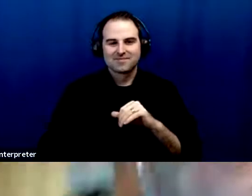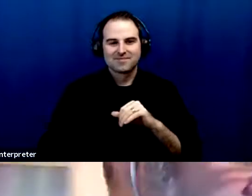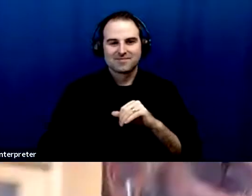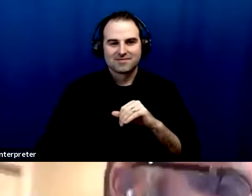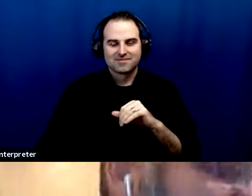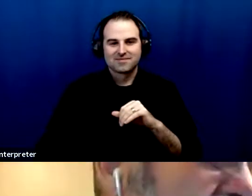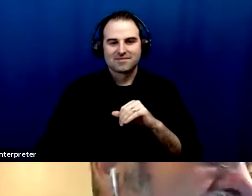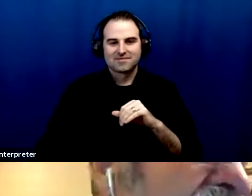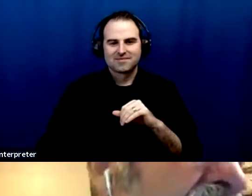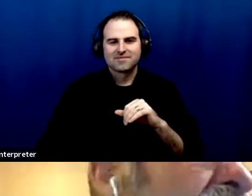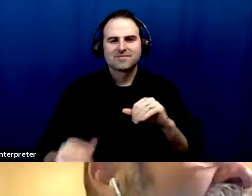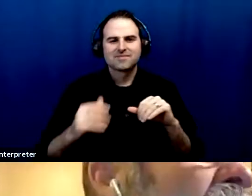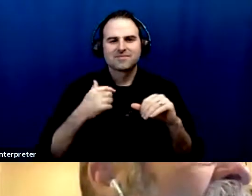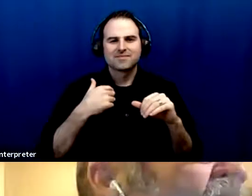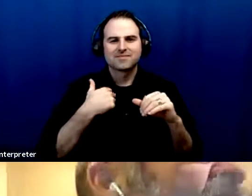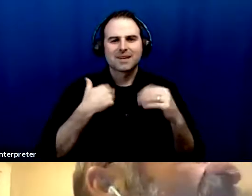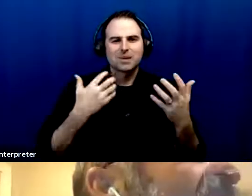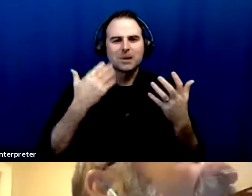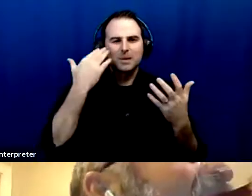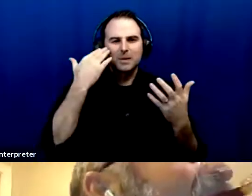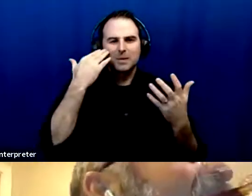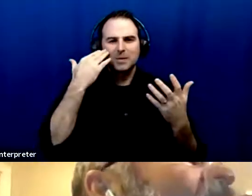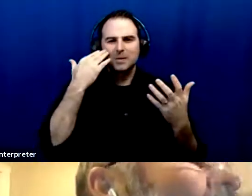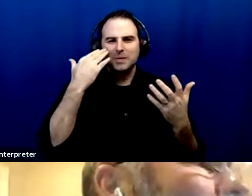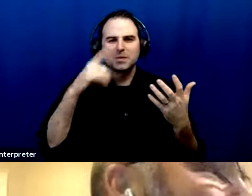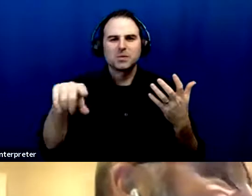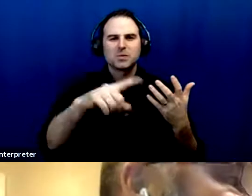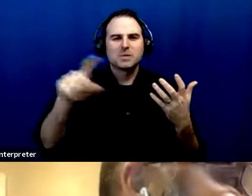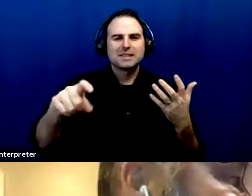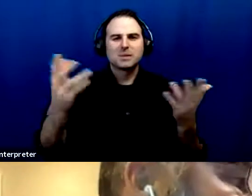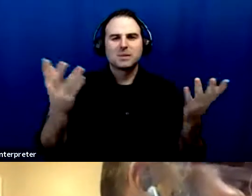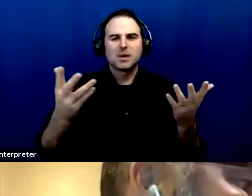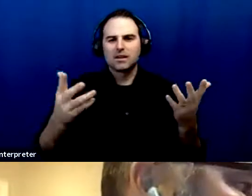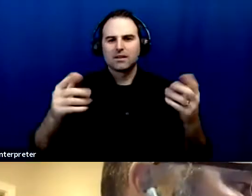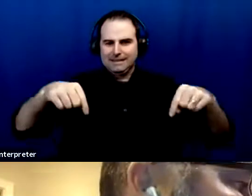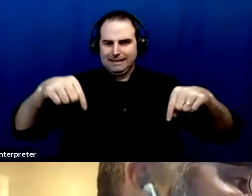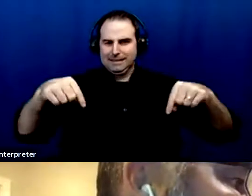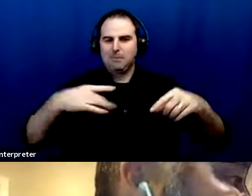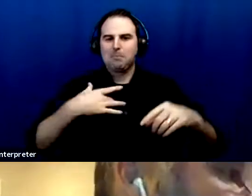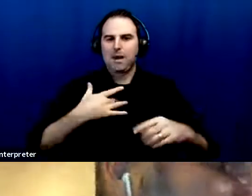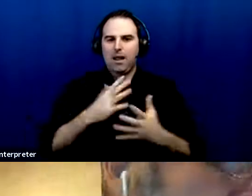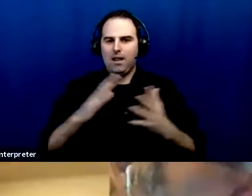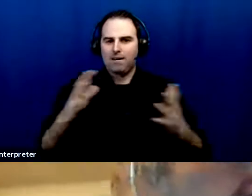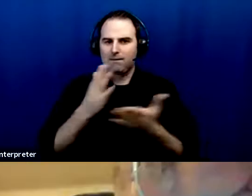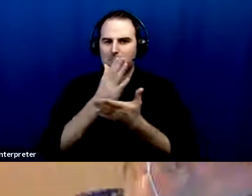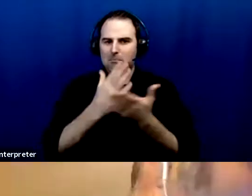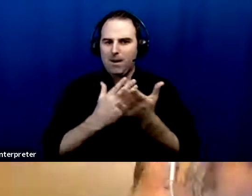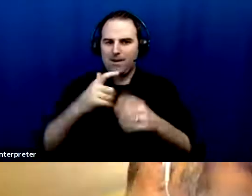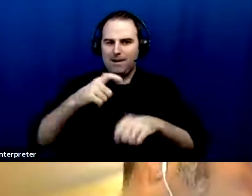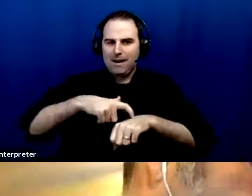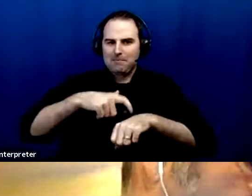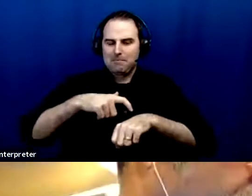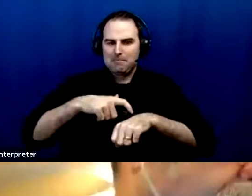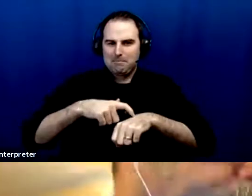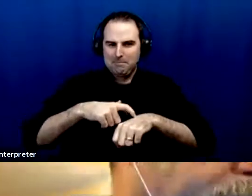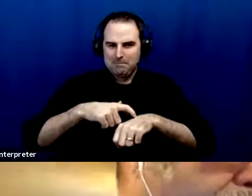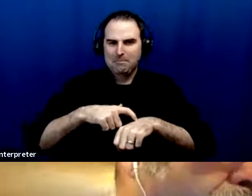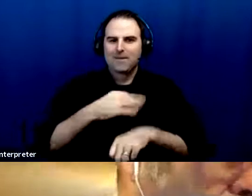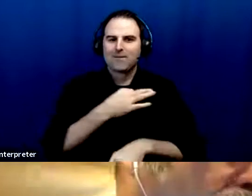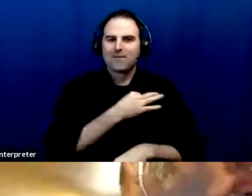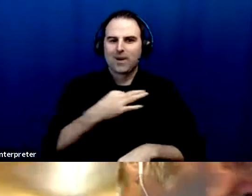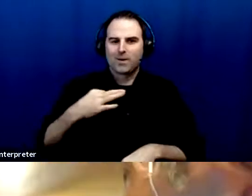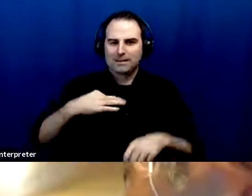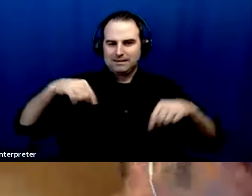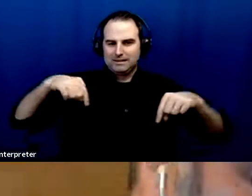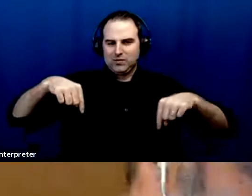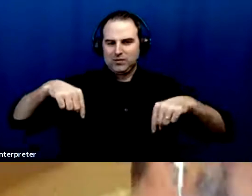the room here. We see a lot of part time faculty in the session. And just so you know, part time faculty don't have access to the